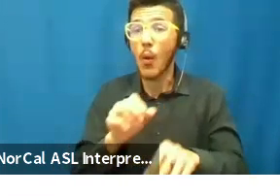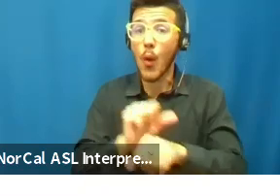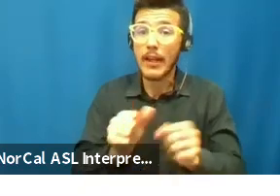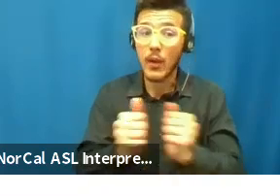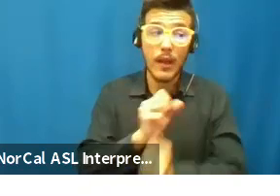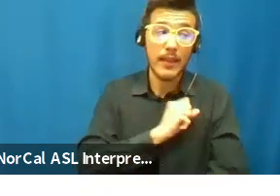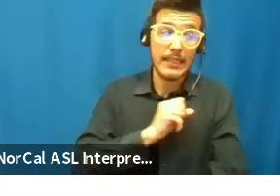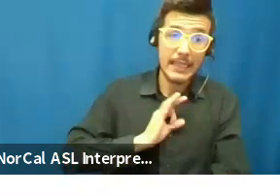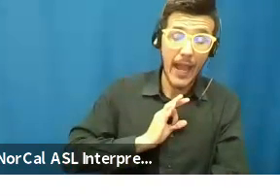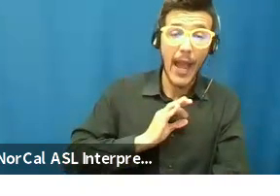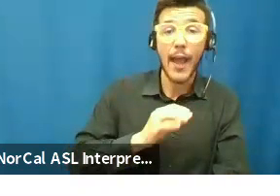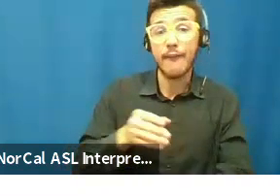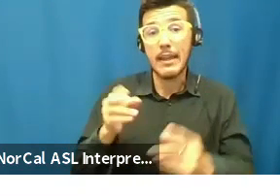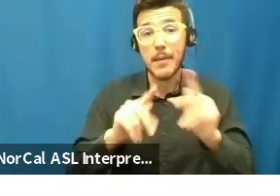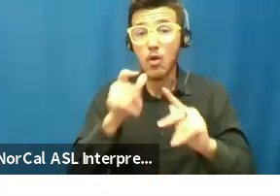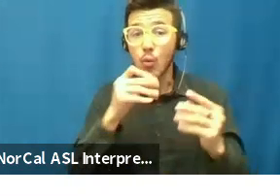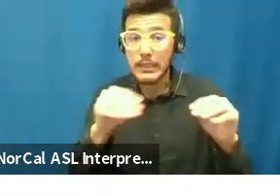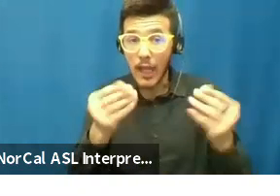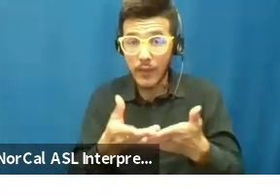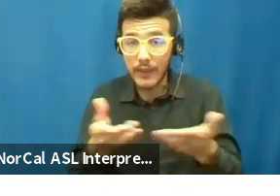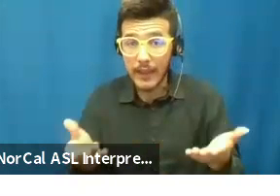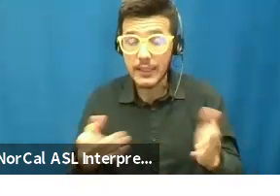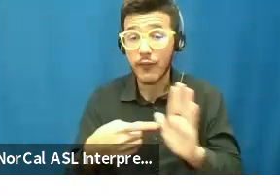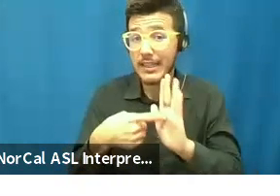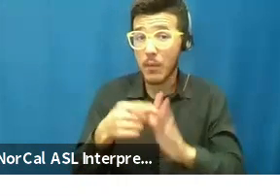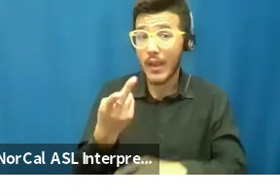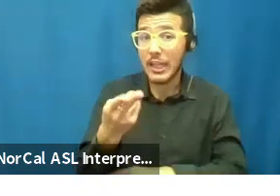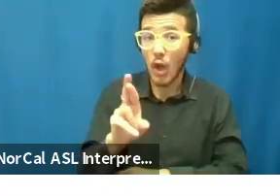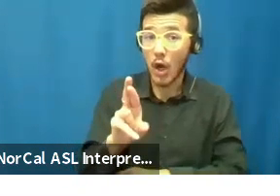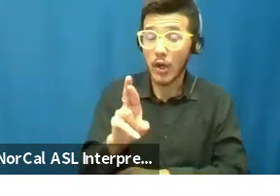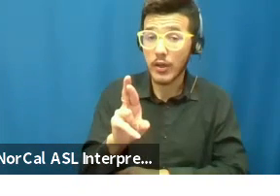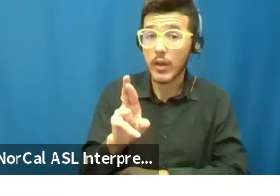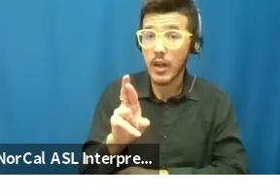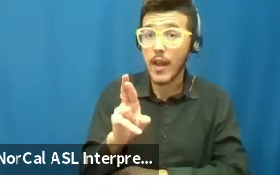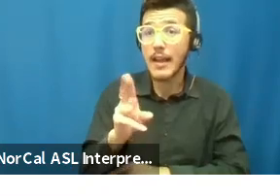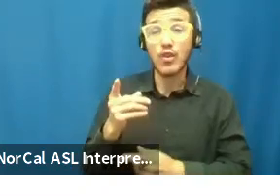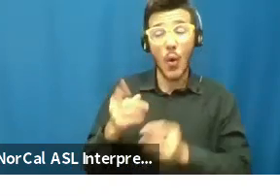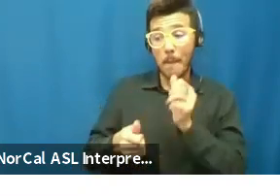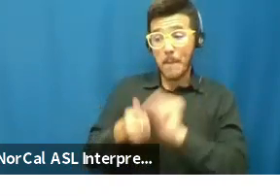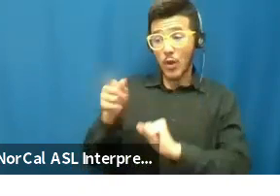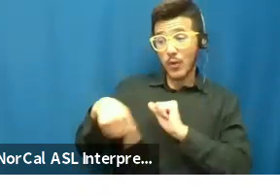department. You know, for example, HR. So many of these individuals, they might partner with HR,